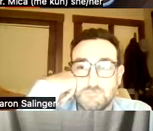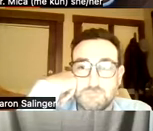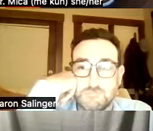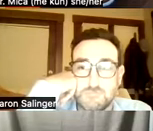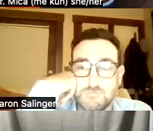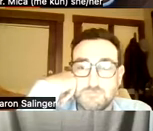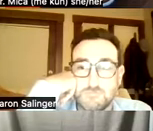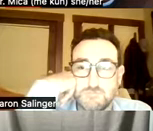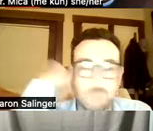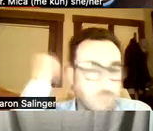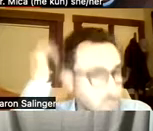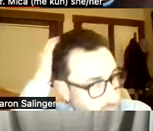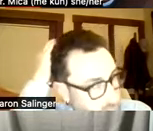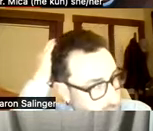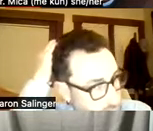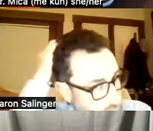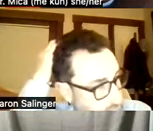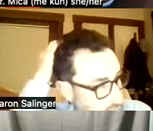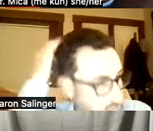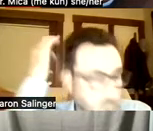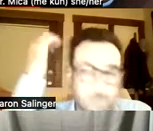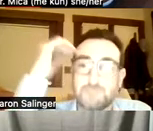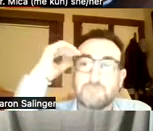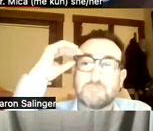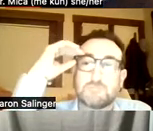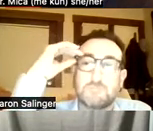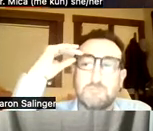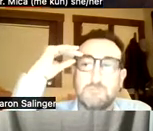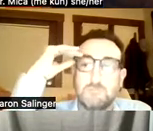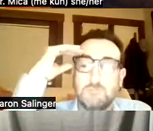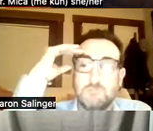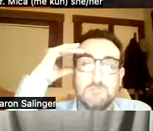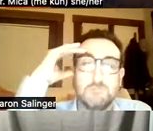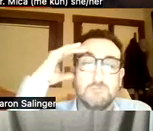to the kids, once they find the awful common and it goes into that little you